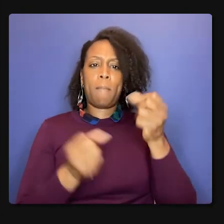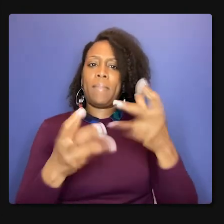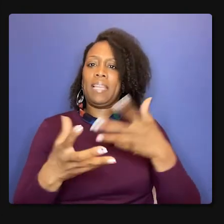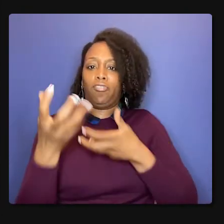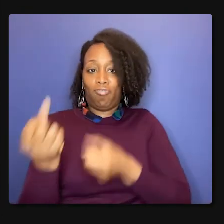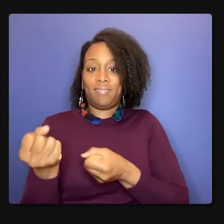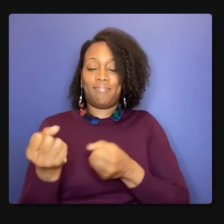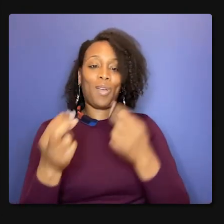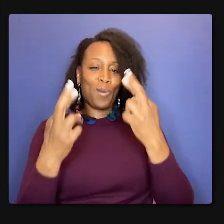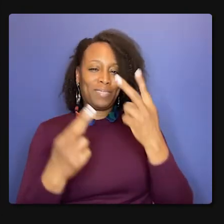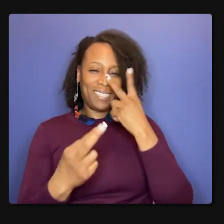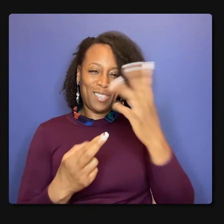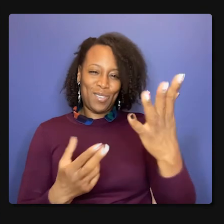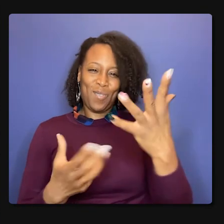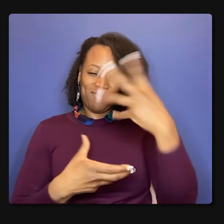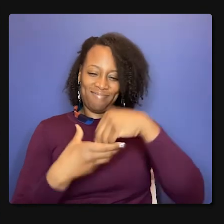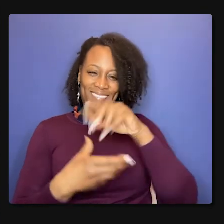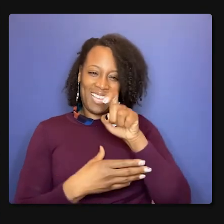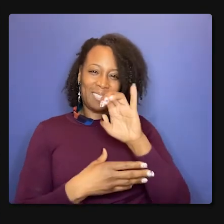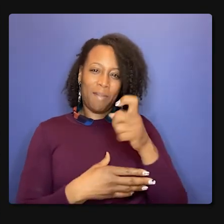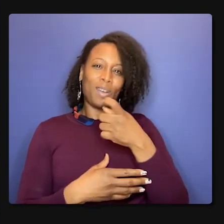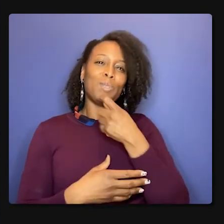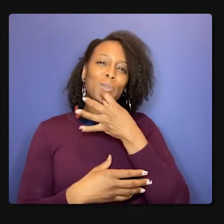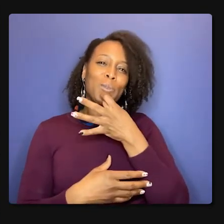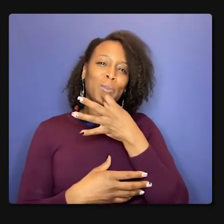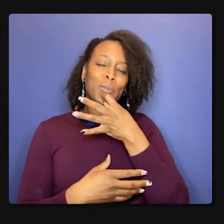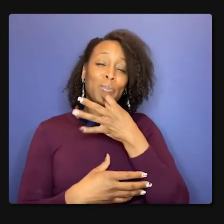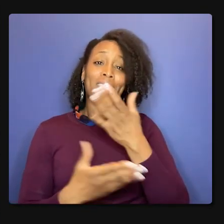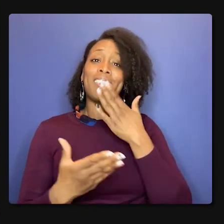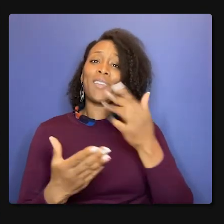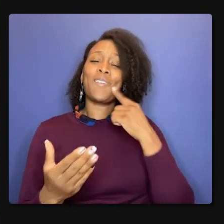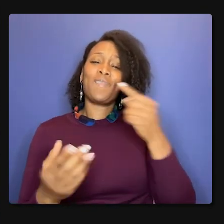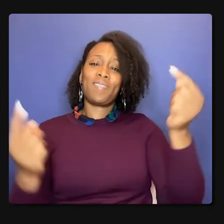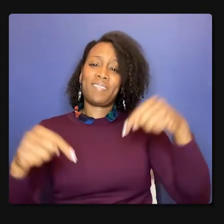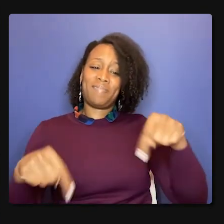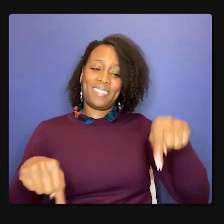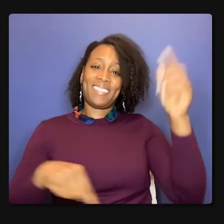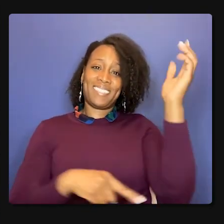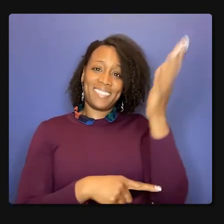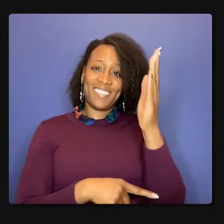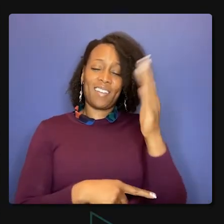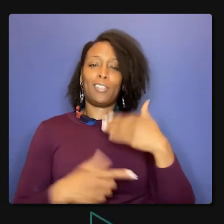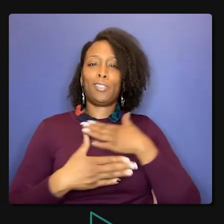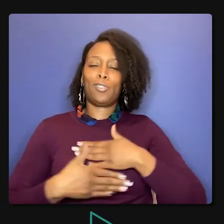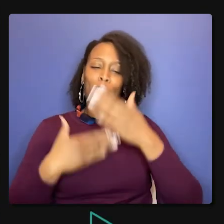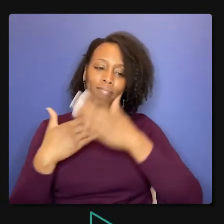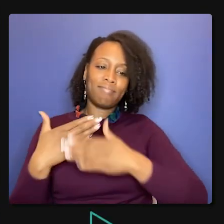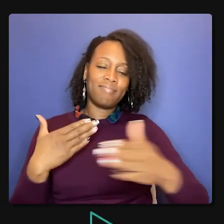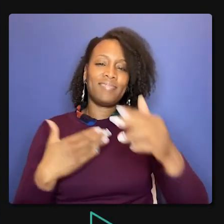I hope to see your title on Xbox soon. Thanks again for attending this talk and enjoy the rest of GDC.